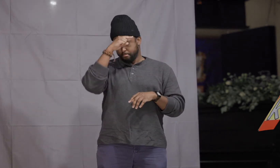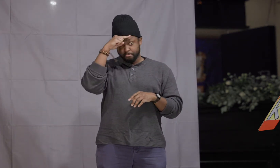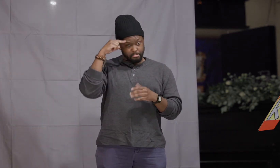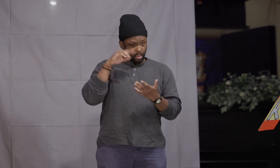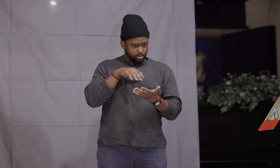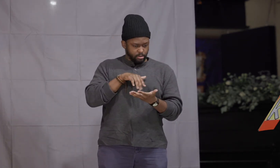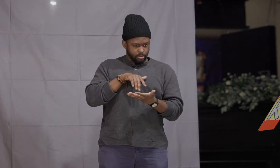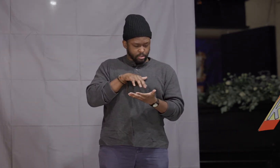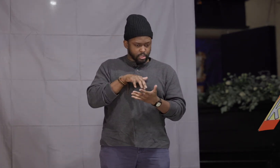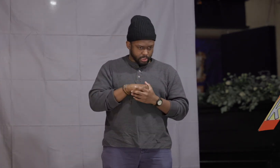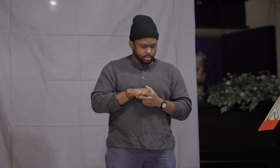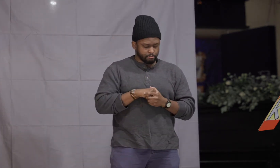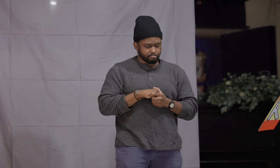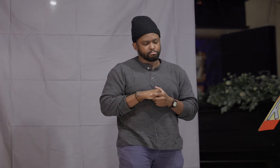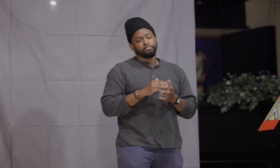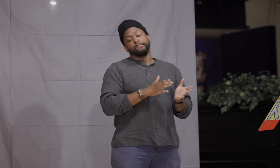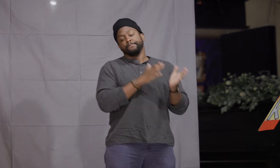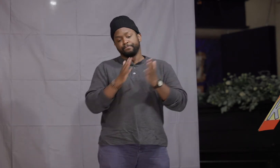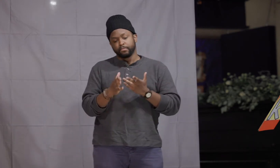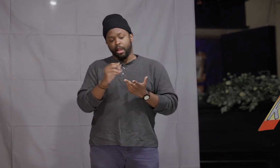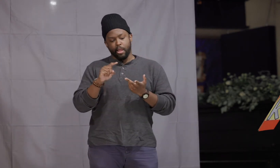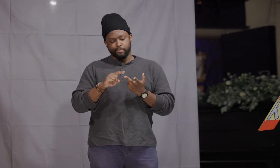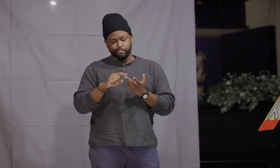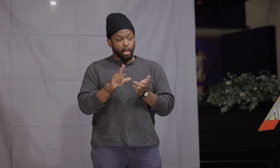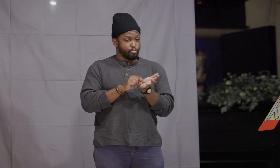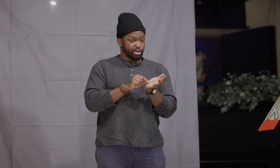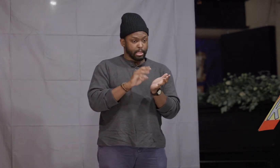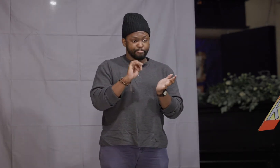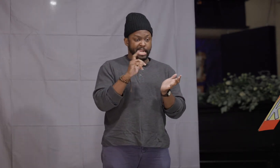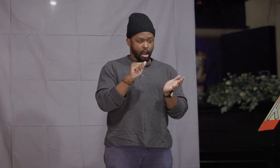at a university, and her partner is into printed media.